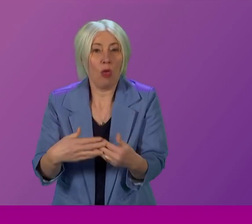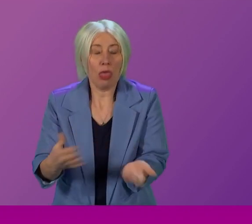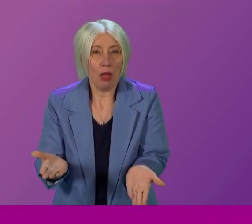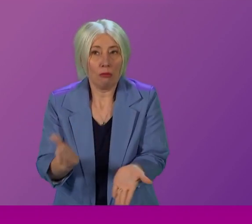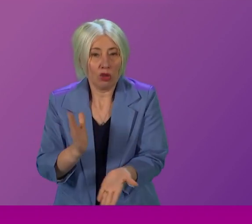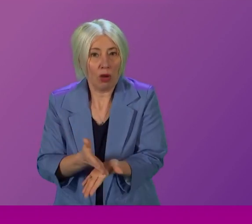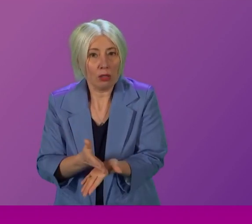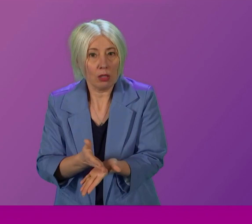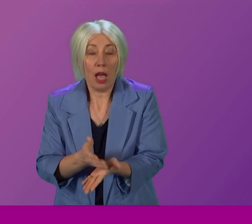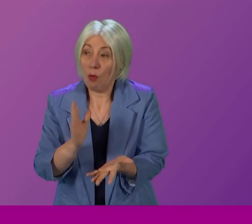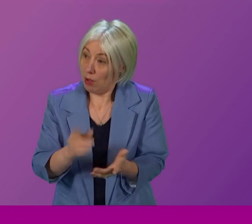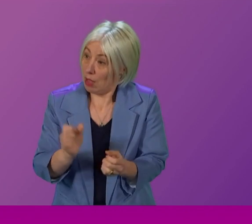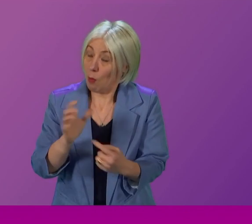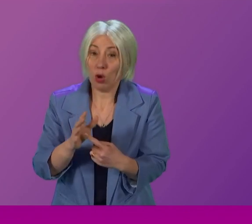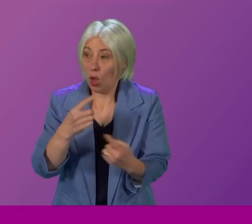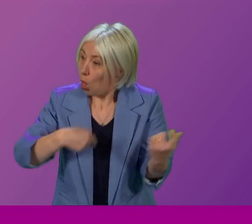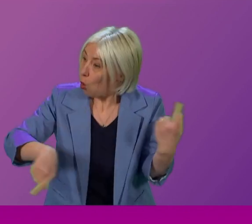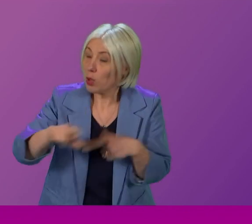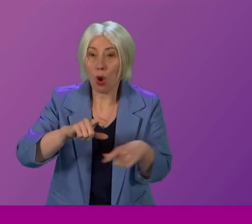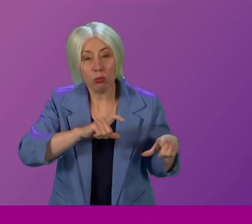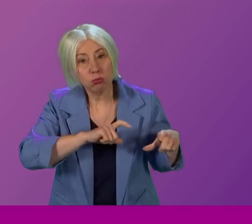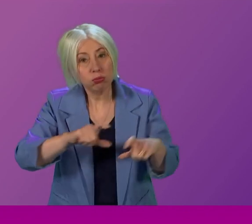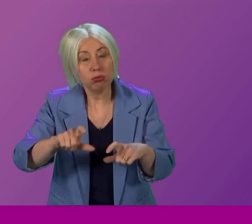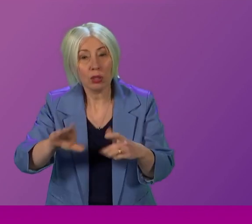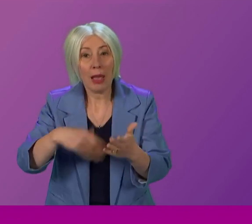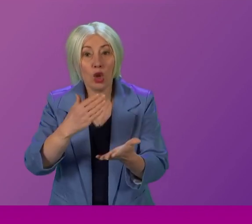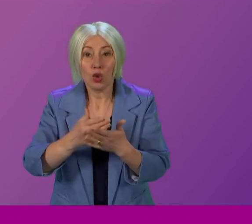important that we continue to ensure that they are handled appropriately,